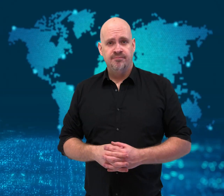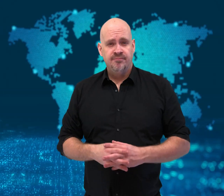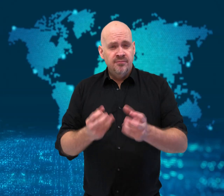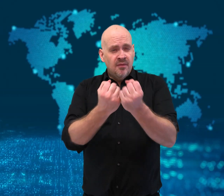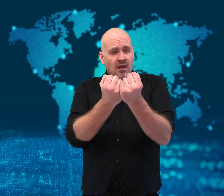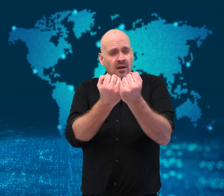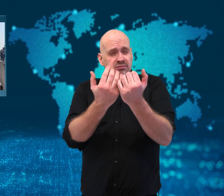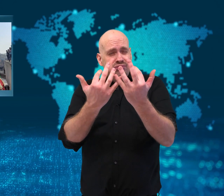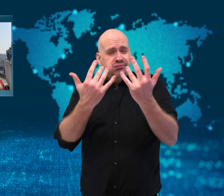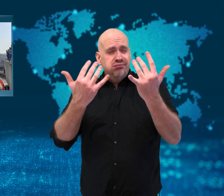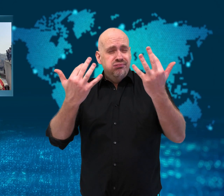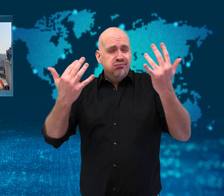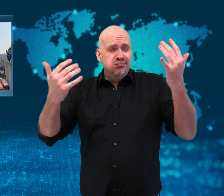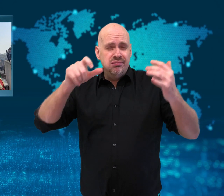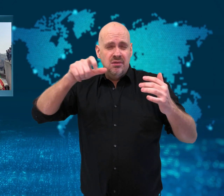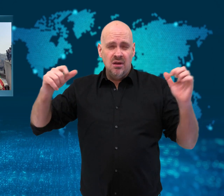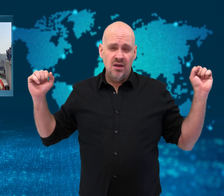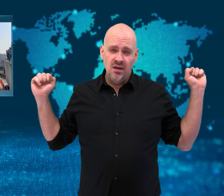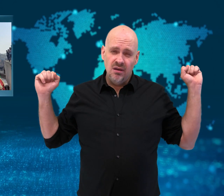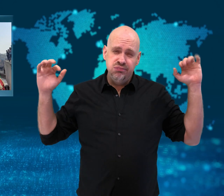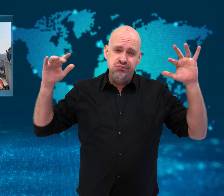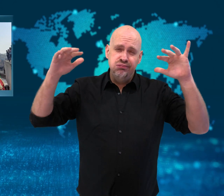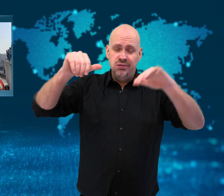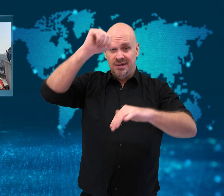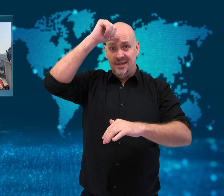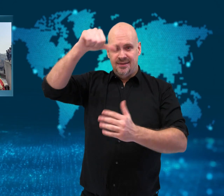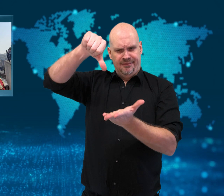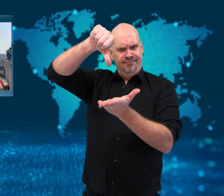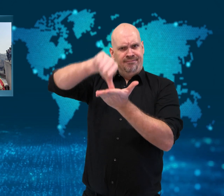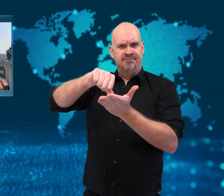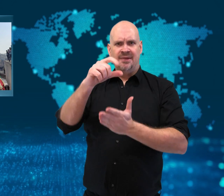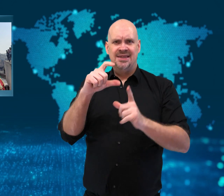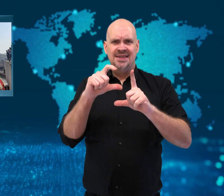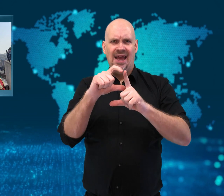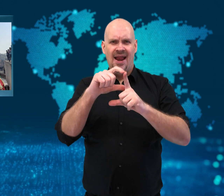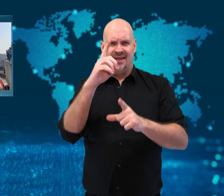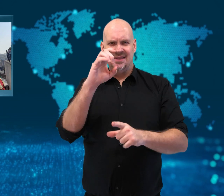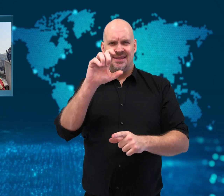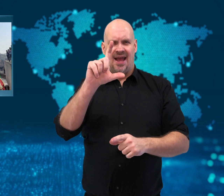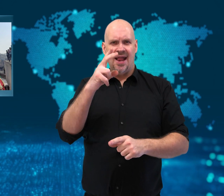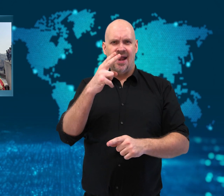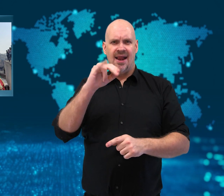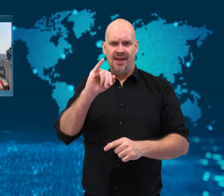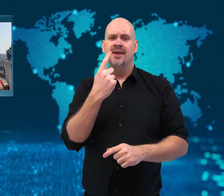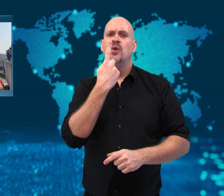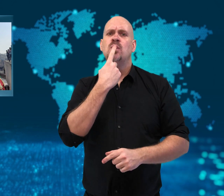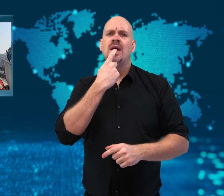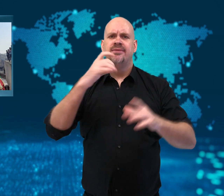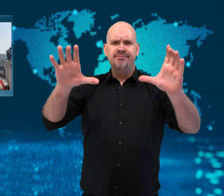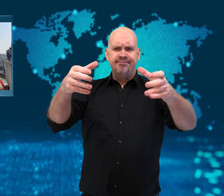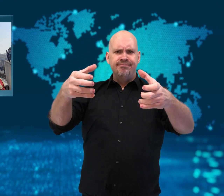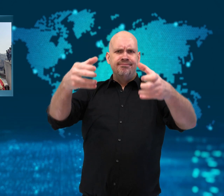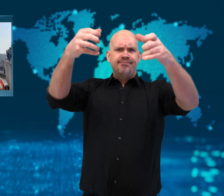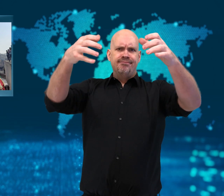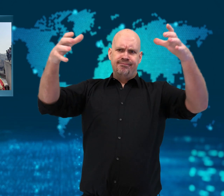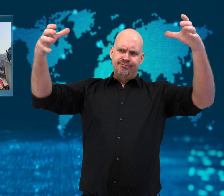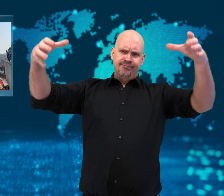[Givan]: Tens of thousands of farmers in India breached COVID-19